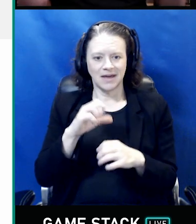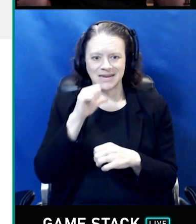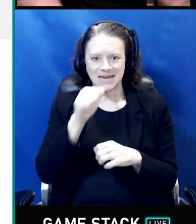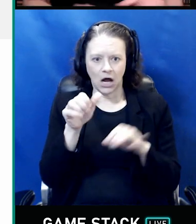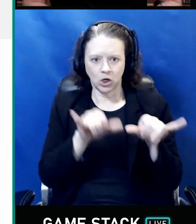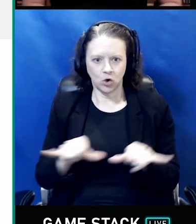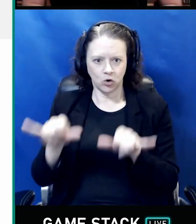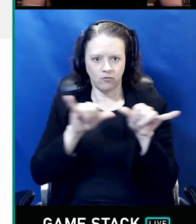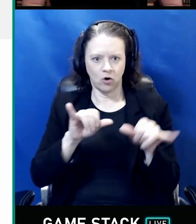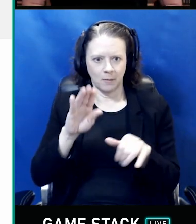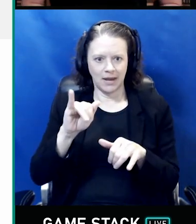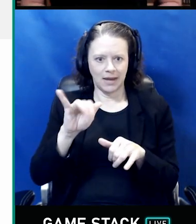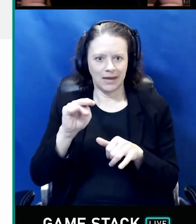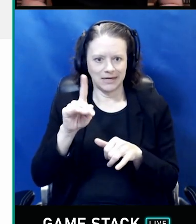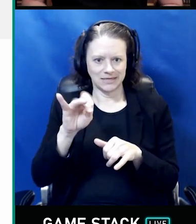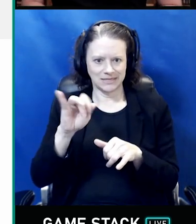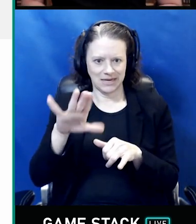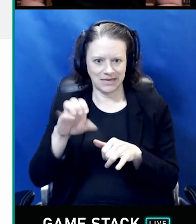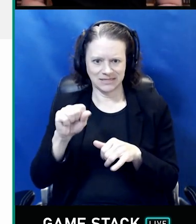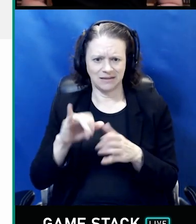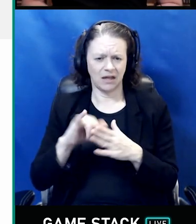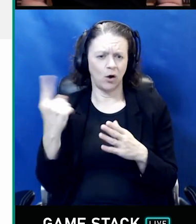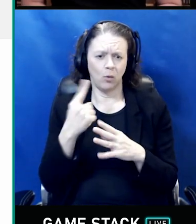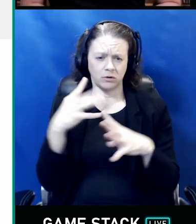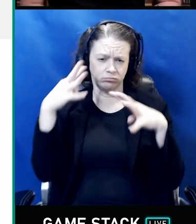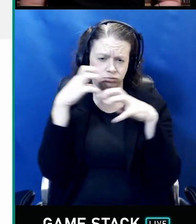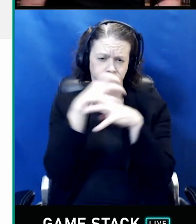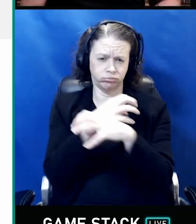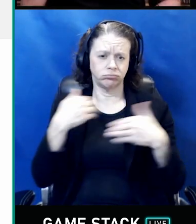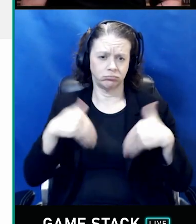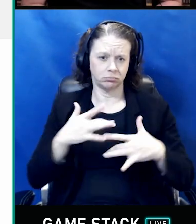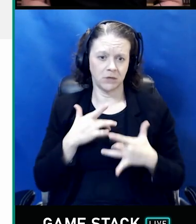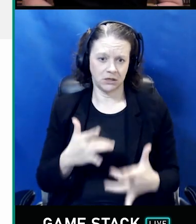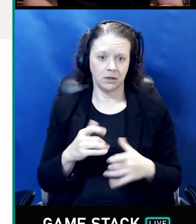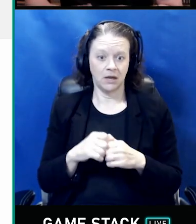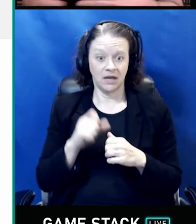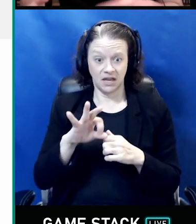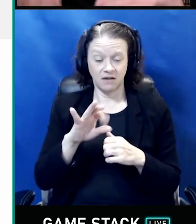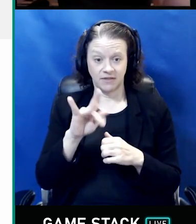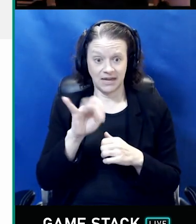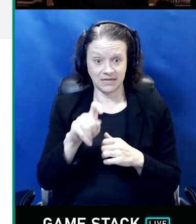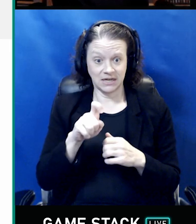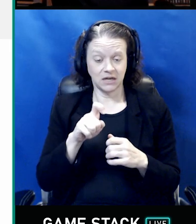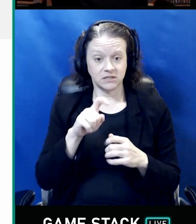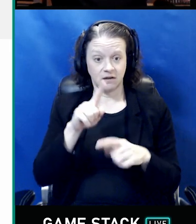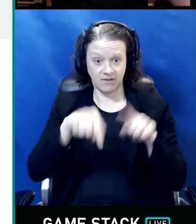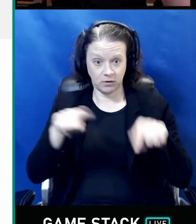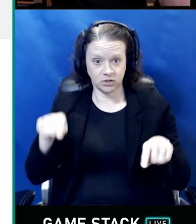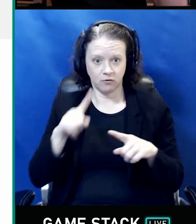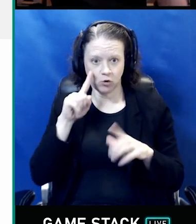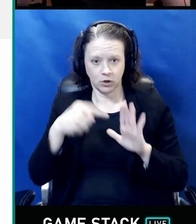nonuniform indices always complicate everything. So if the index varies within the wave, that is to say, the wave is the number of